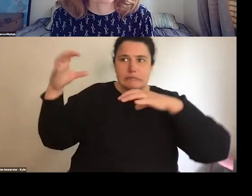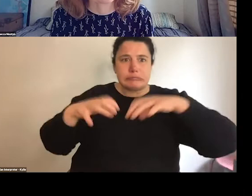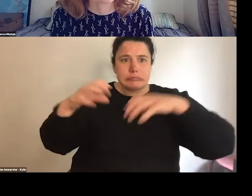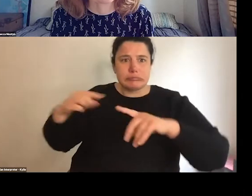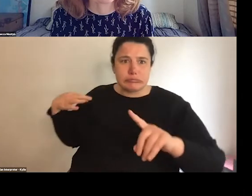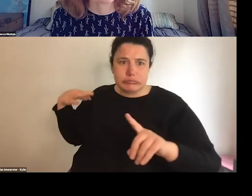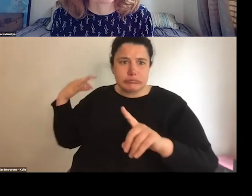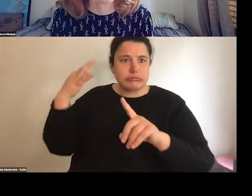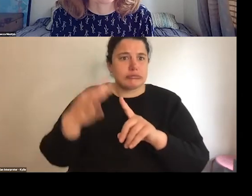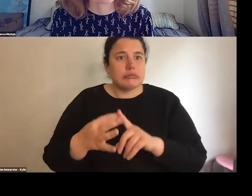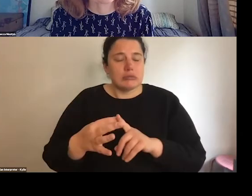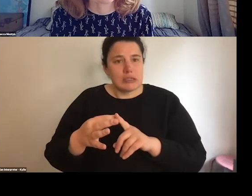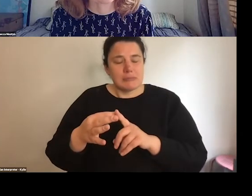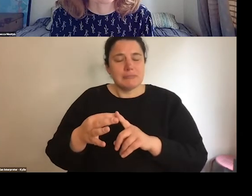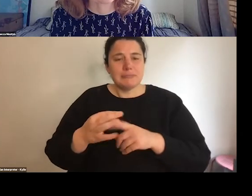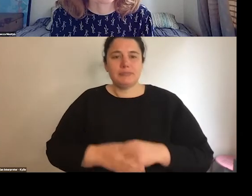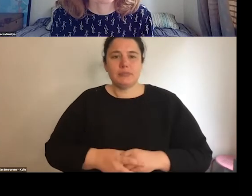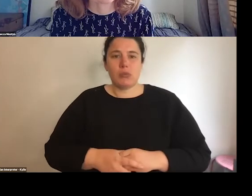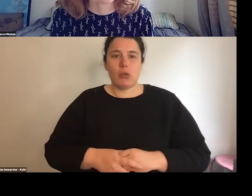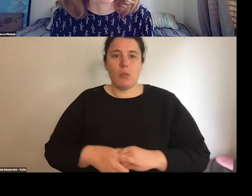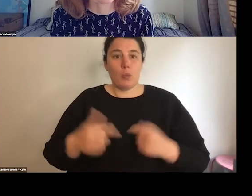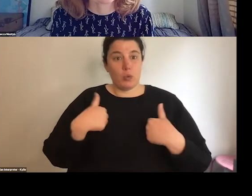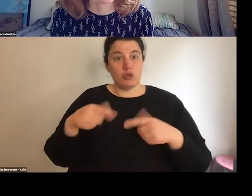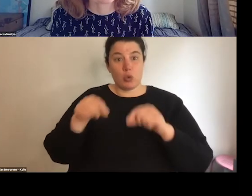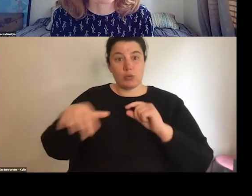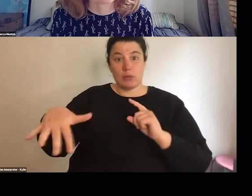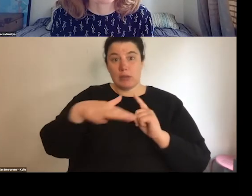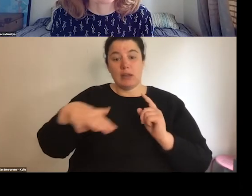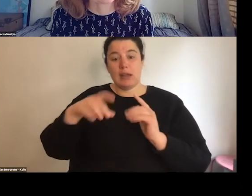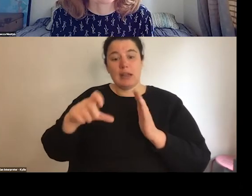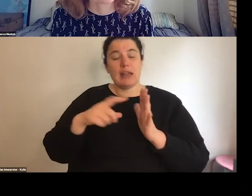We chose a place called Condobolin, which is just about 1.5 hours west